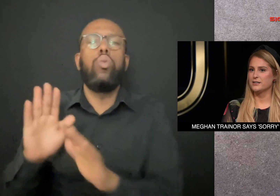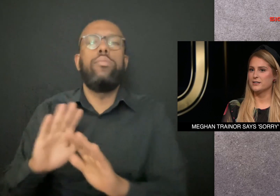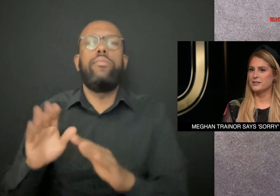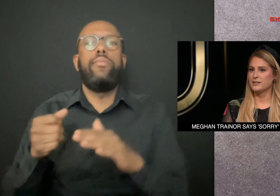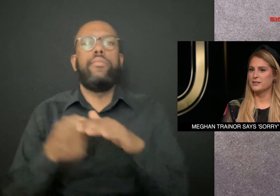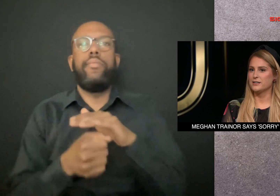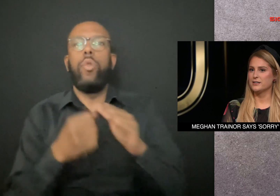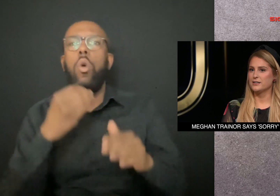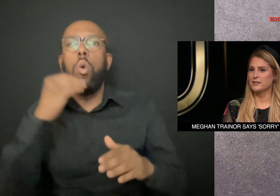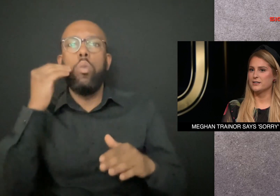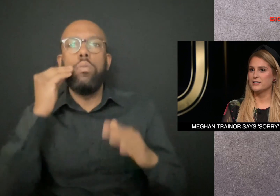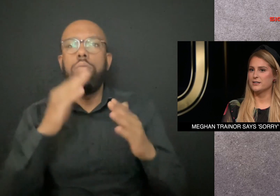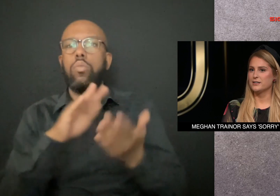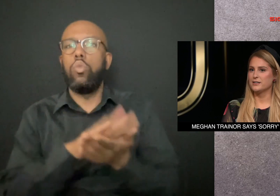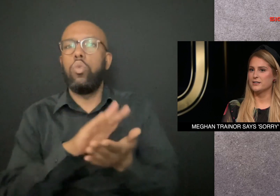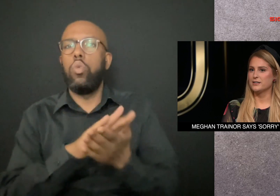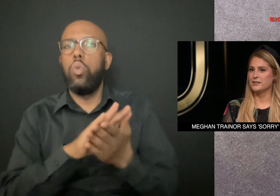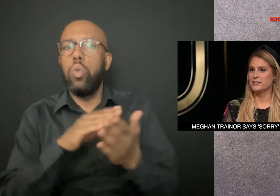Trainor says she's homeschooling her kids